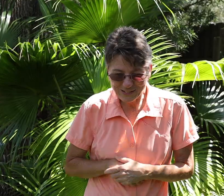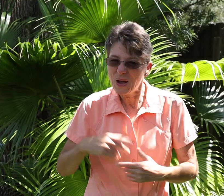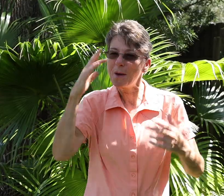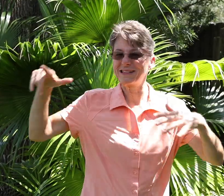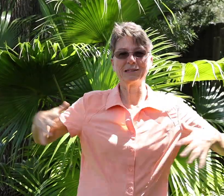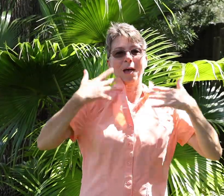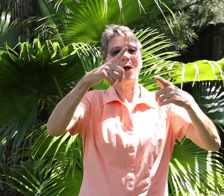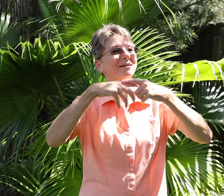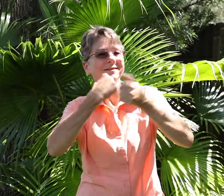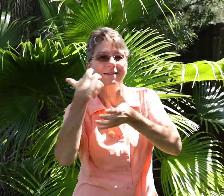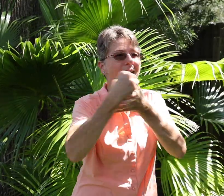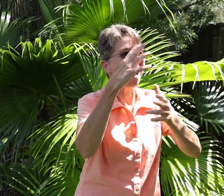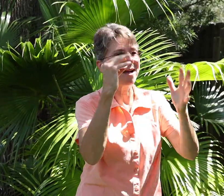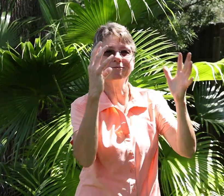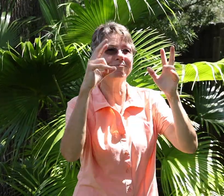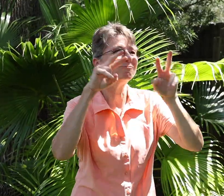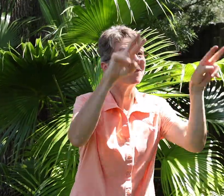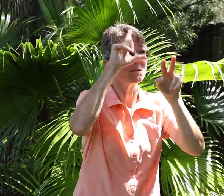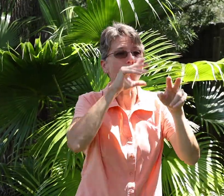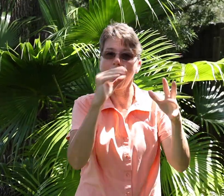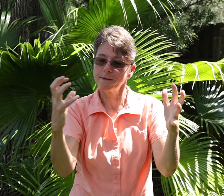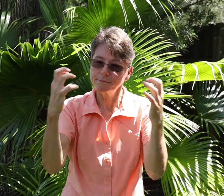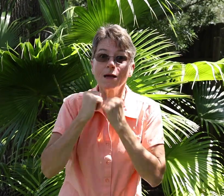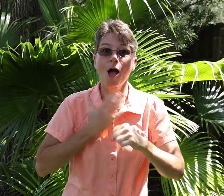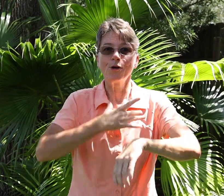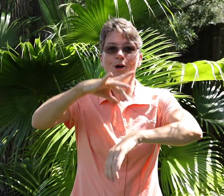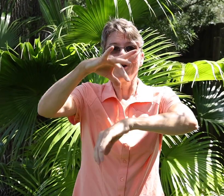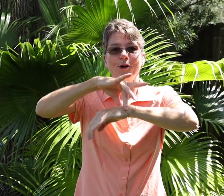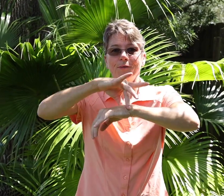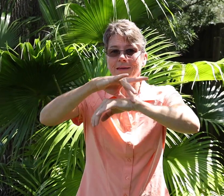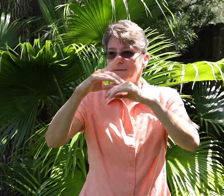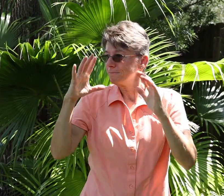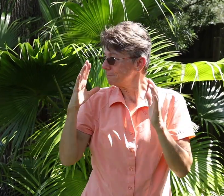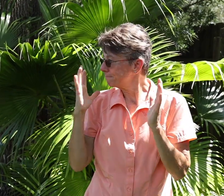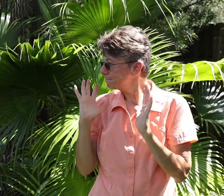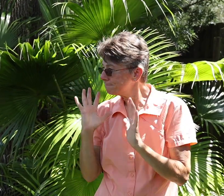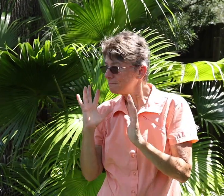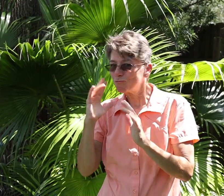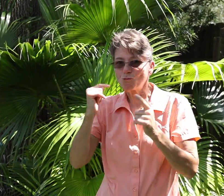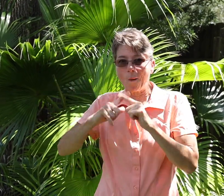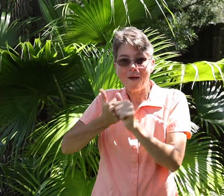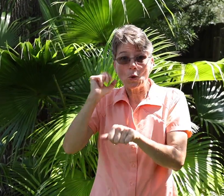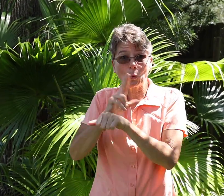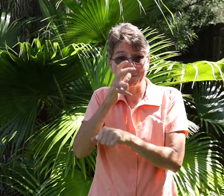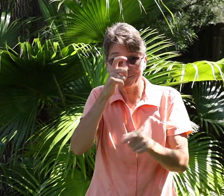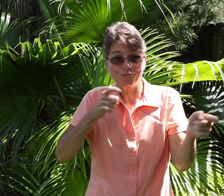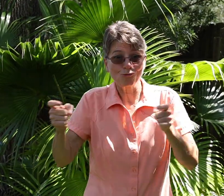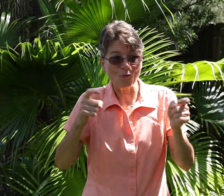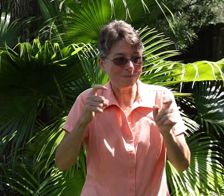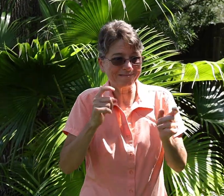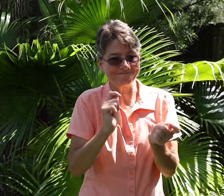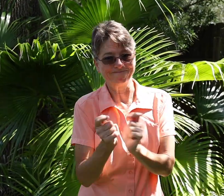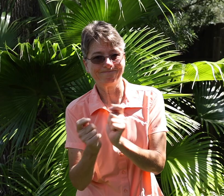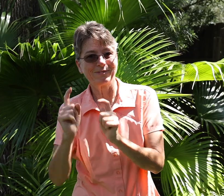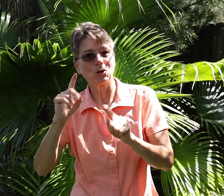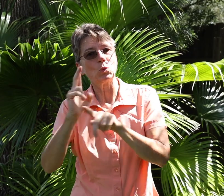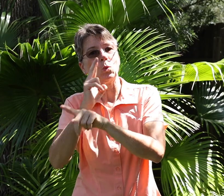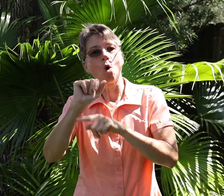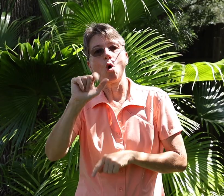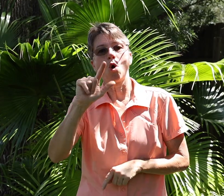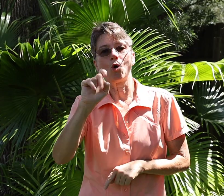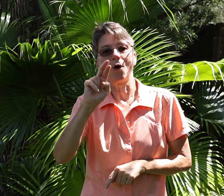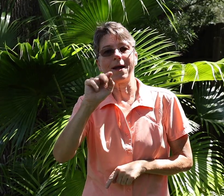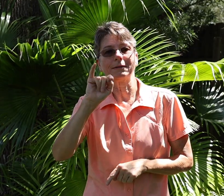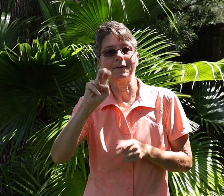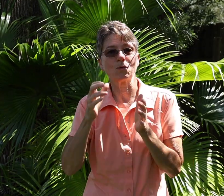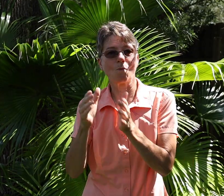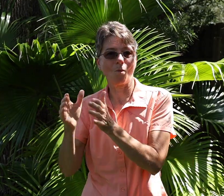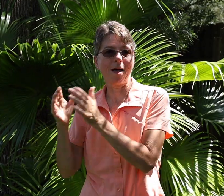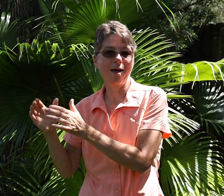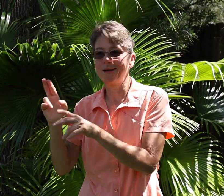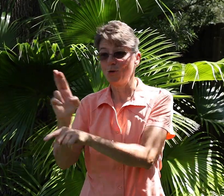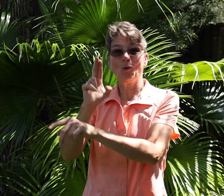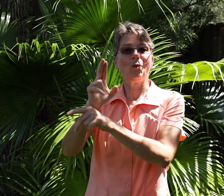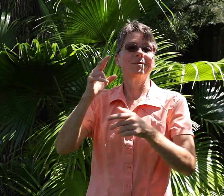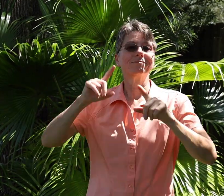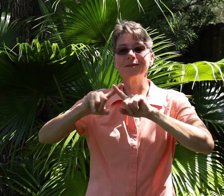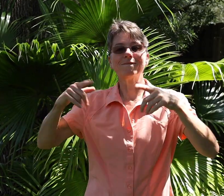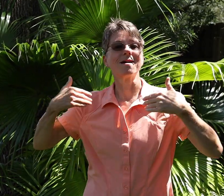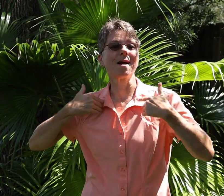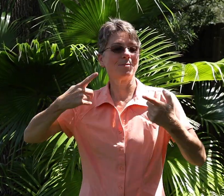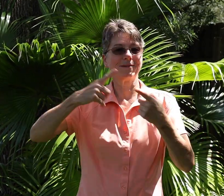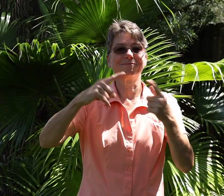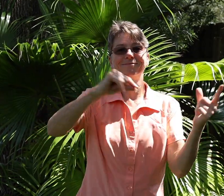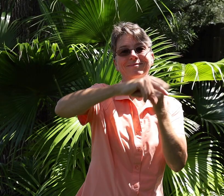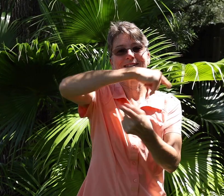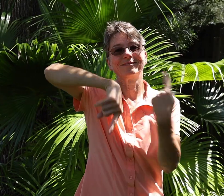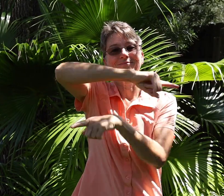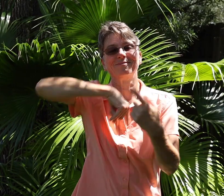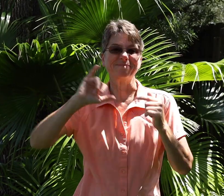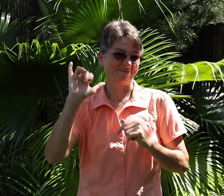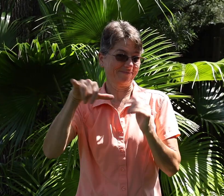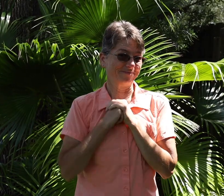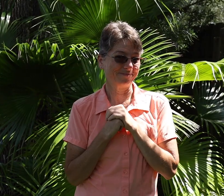I hope this will inspire you to get out and explore for birds and save our Earth by avoiding to use bug control. Alternative methods can be used through nature.